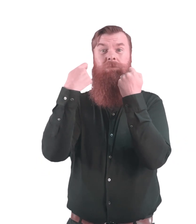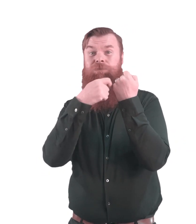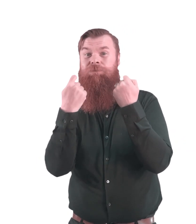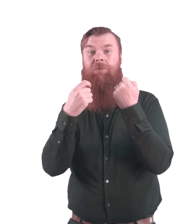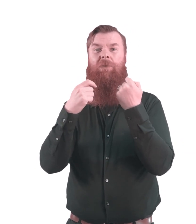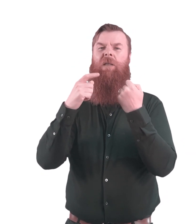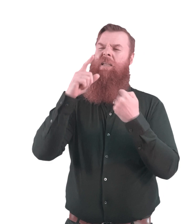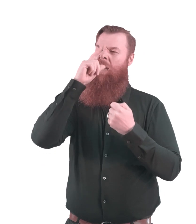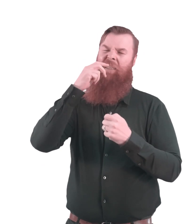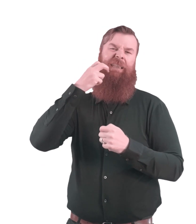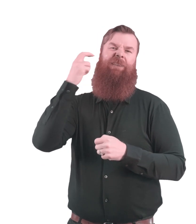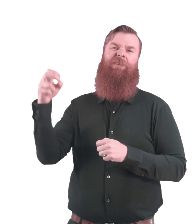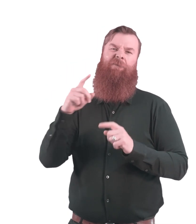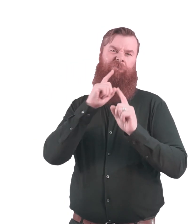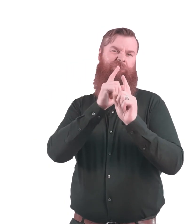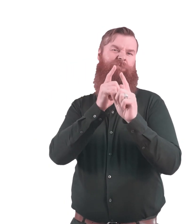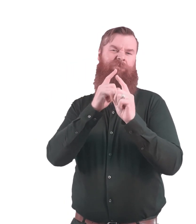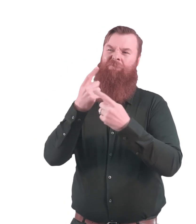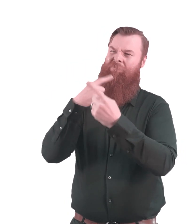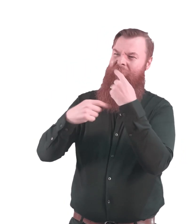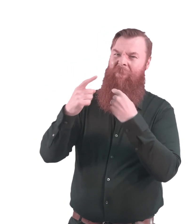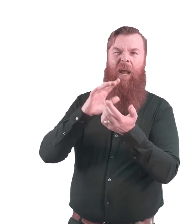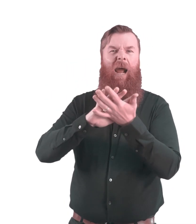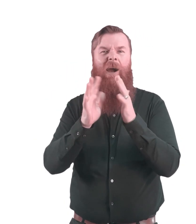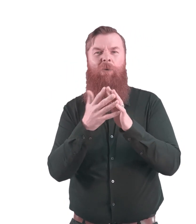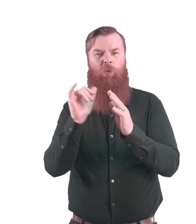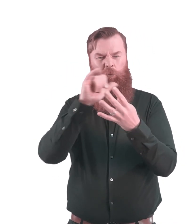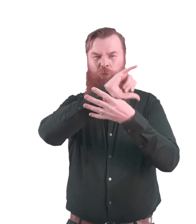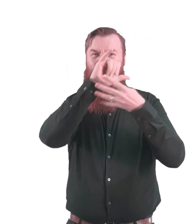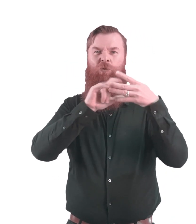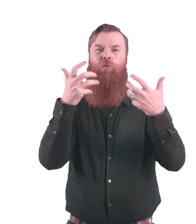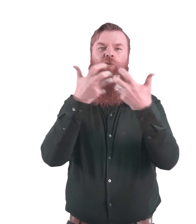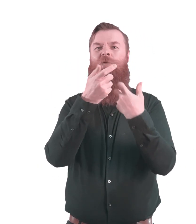Your dentist can provide advice on what is best for you and how to use it.